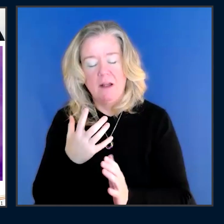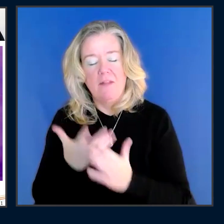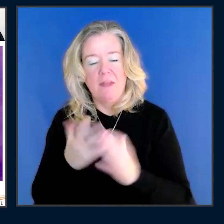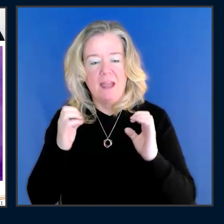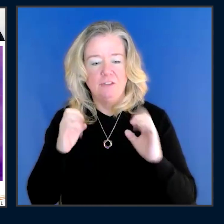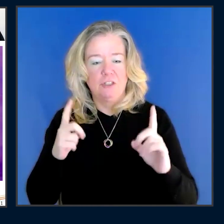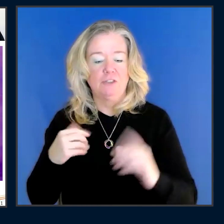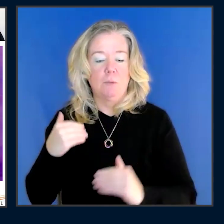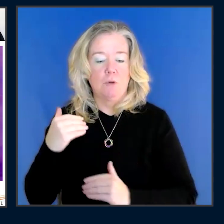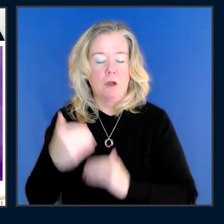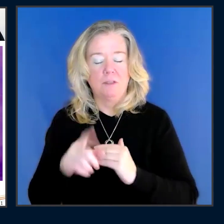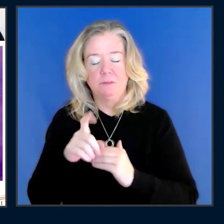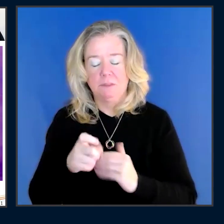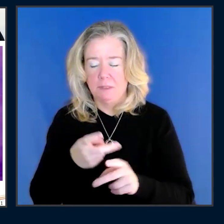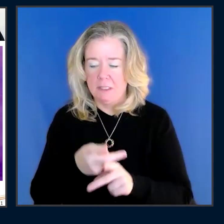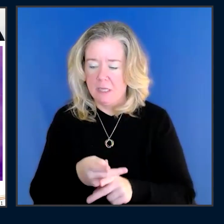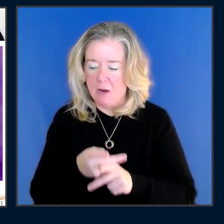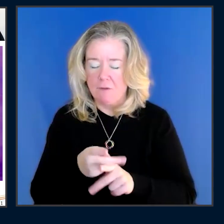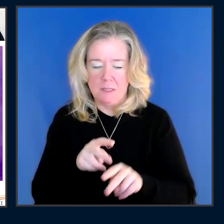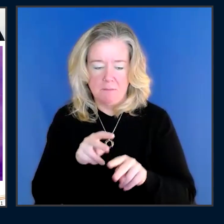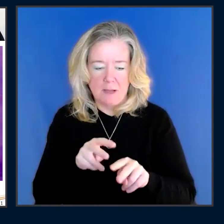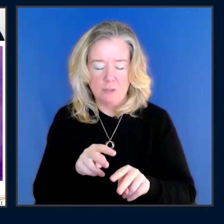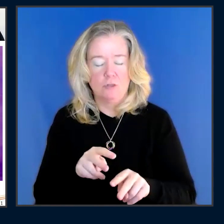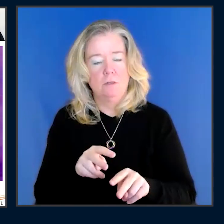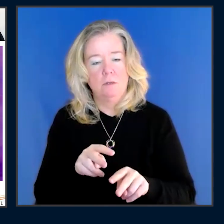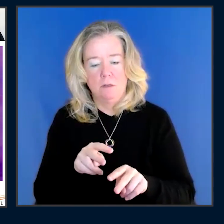that educational progress must be carefully monitored